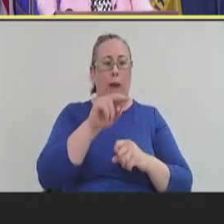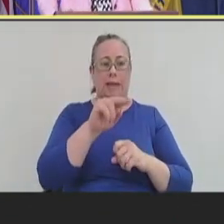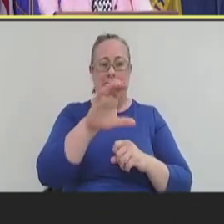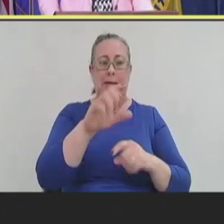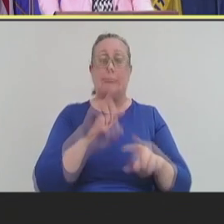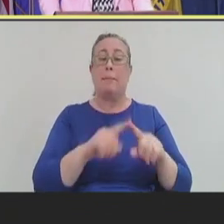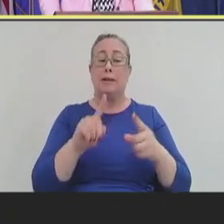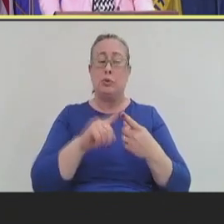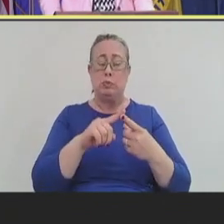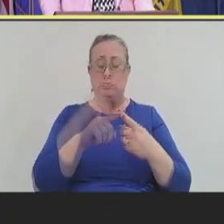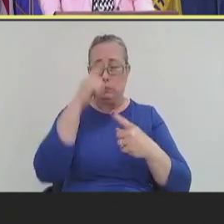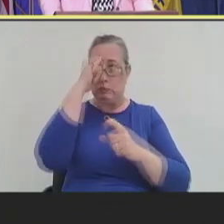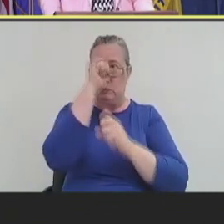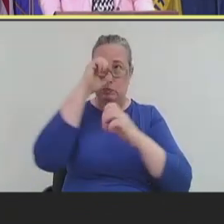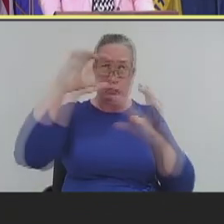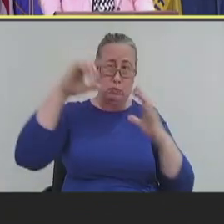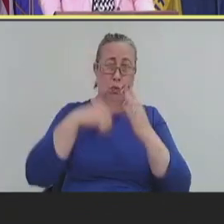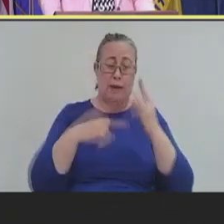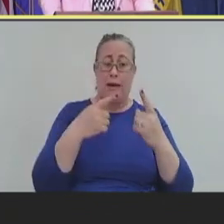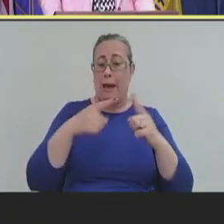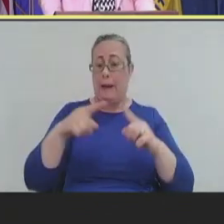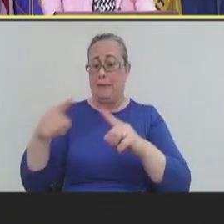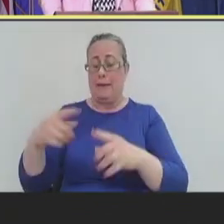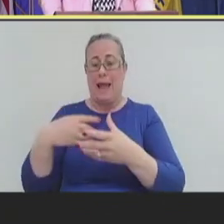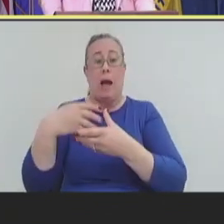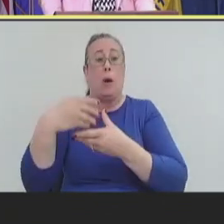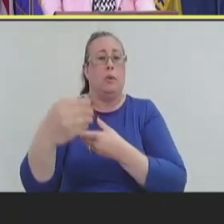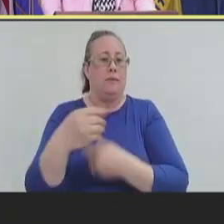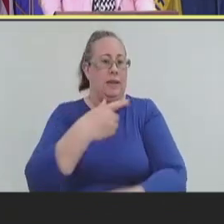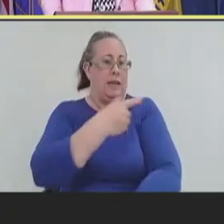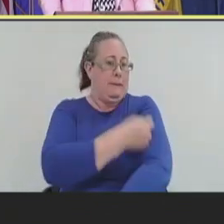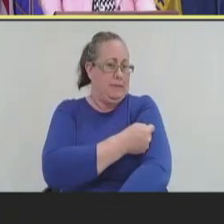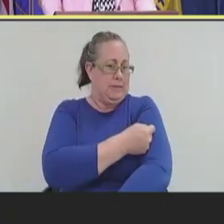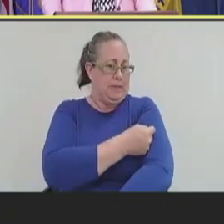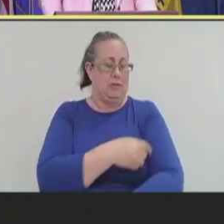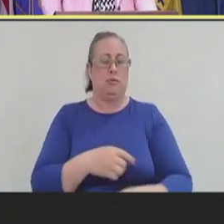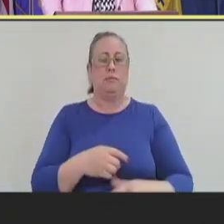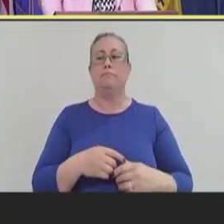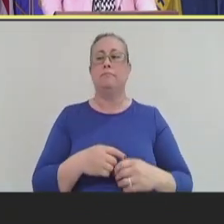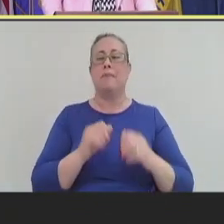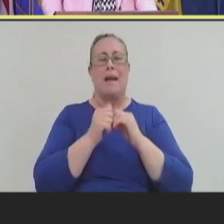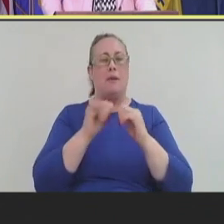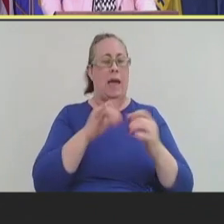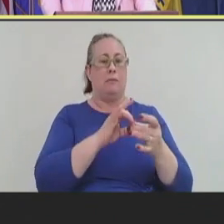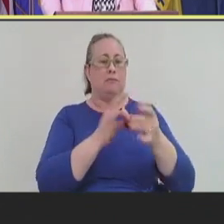picture of sort of what's happening outside of immunizations and how that relates to IIS. So,